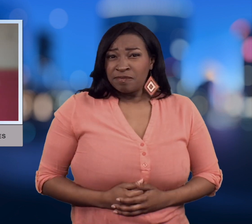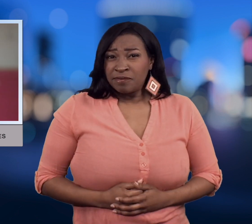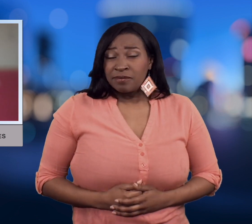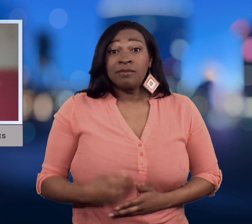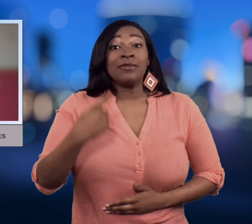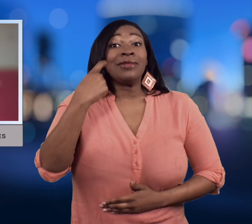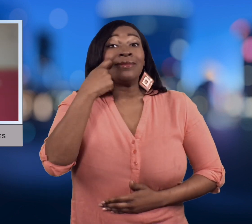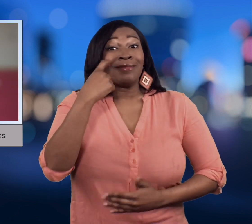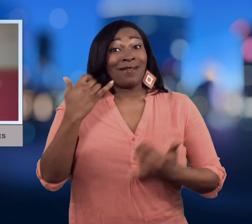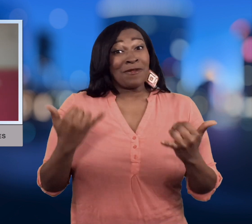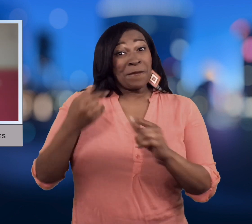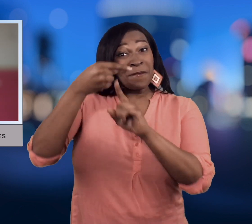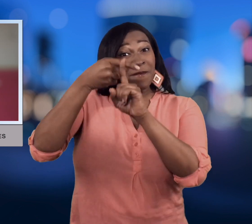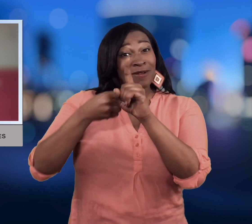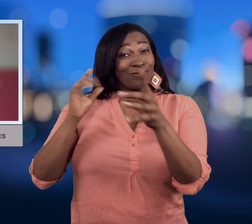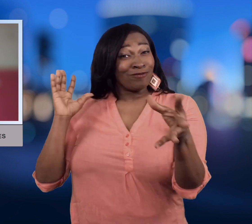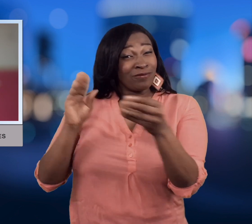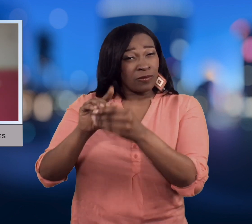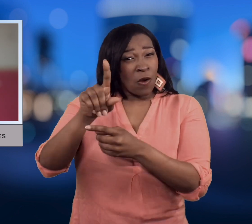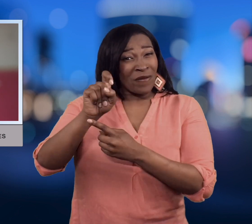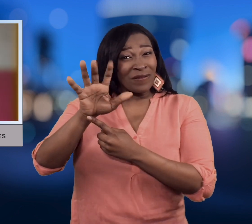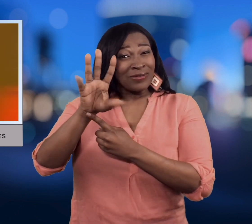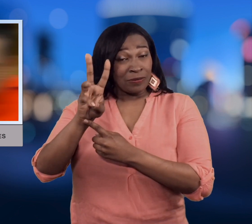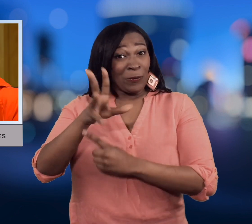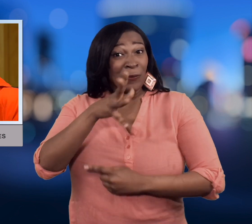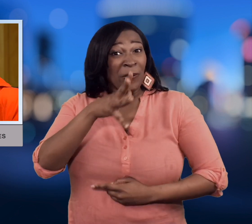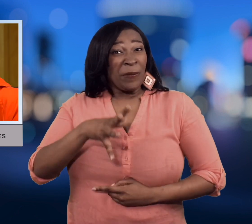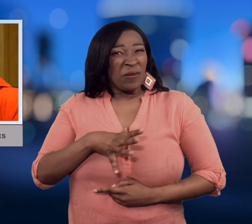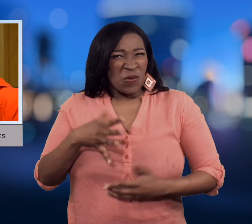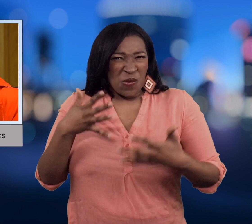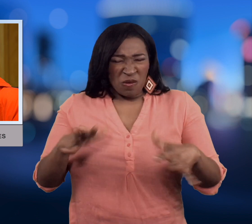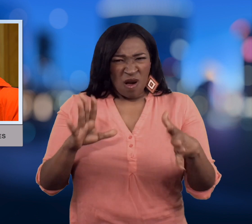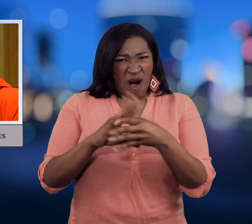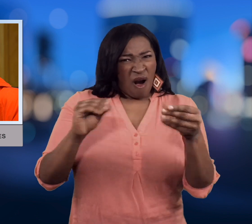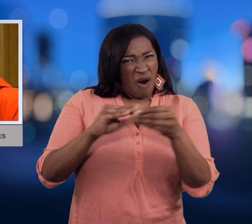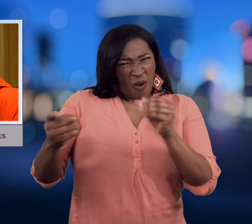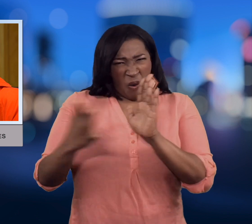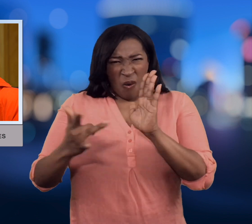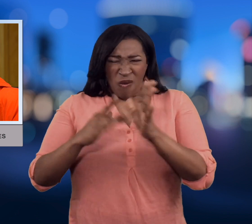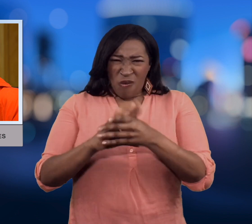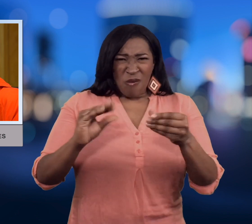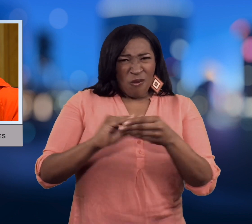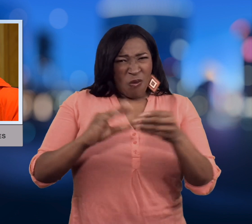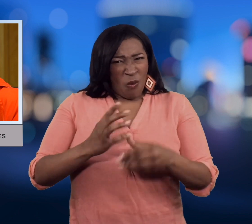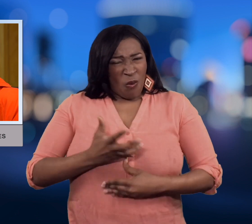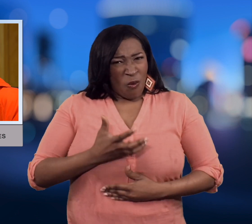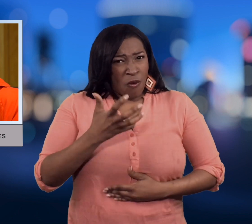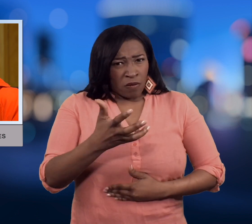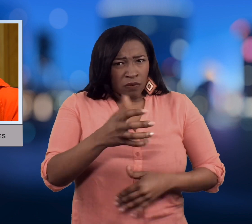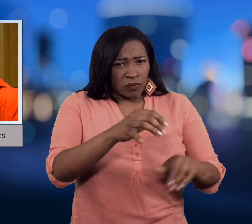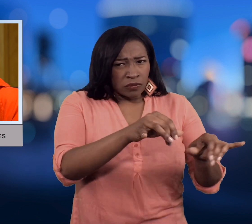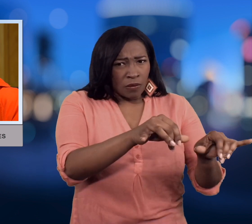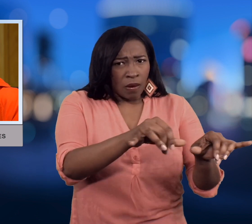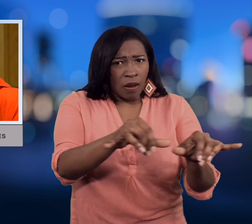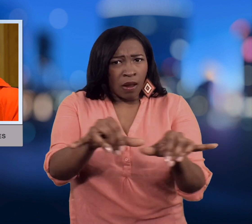conduct. Earlier this month, another 156 women gave their victim statement in Ingham County, Michigan